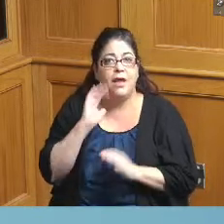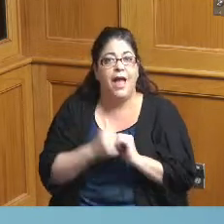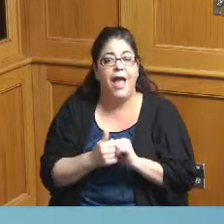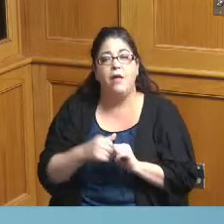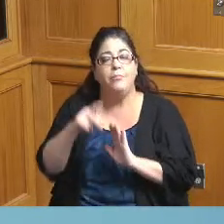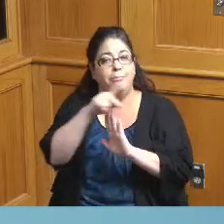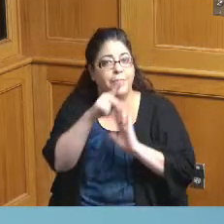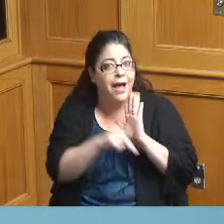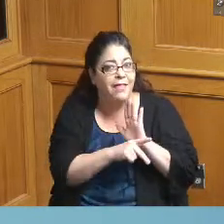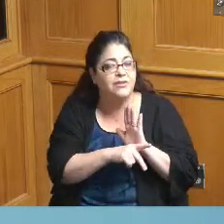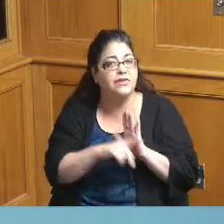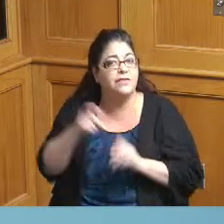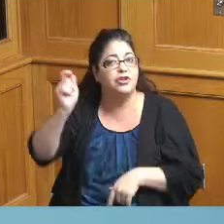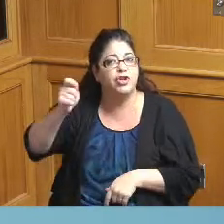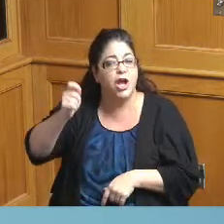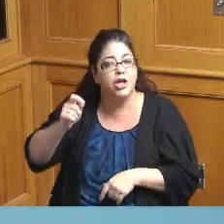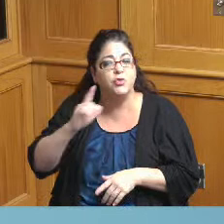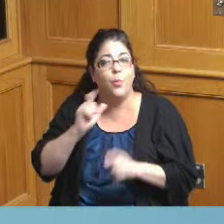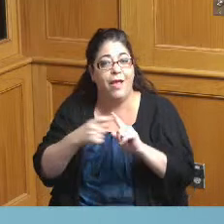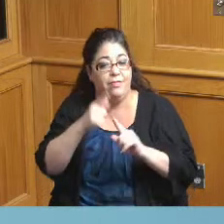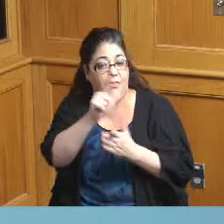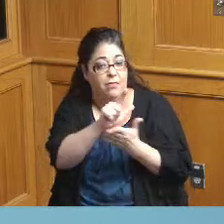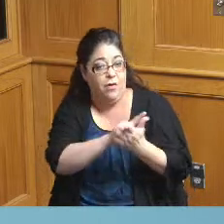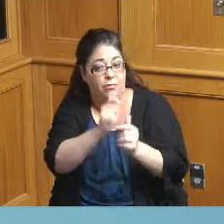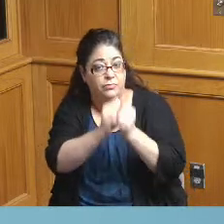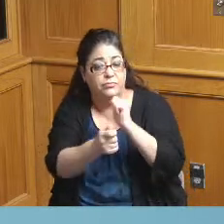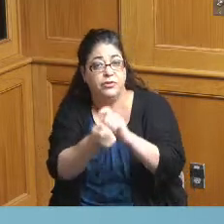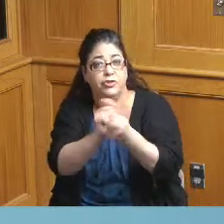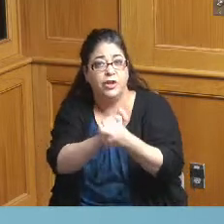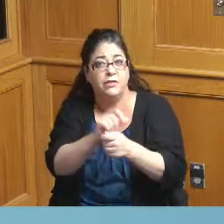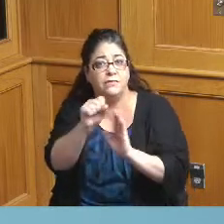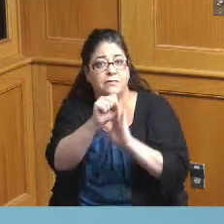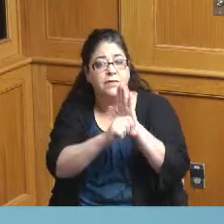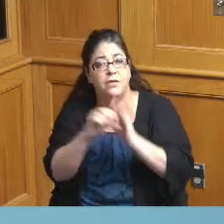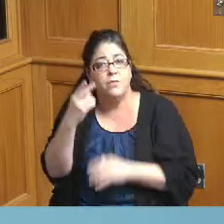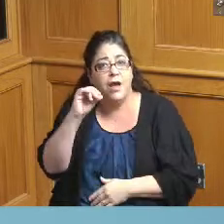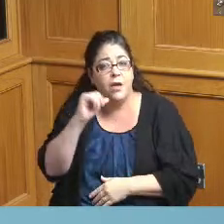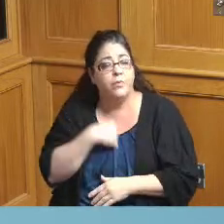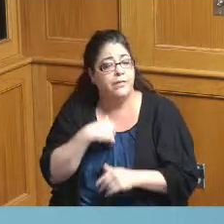the Judge instituted when a law was changed in the state of Ohio where we could bill other counties